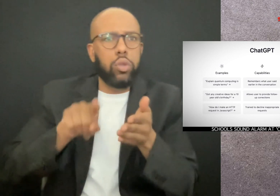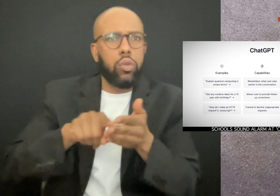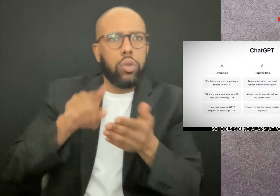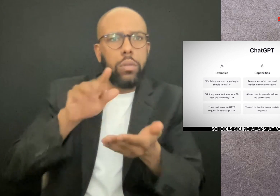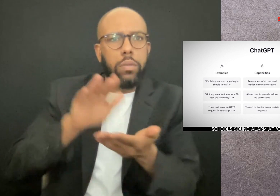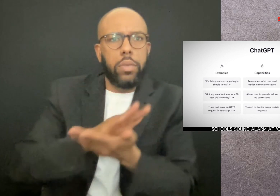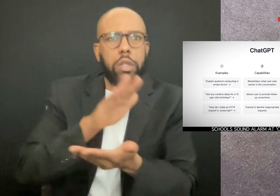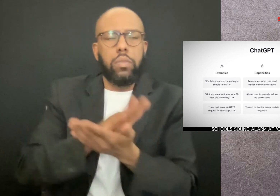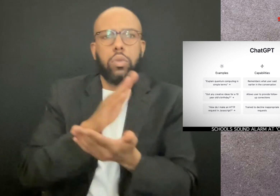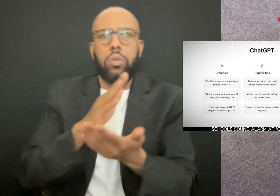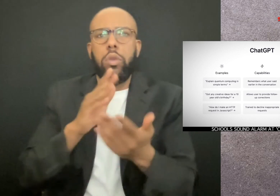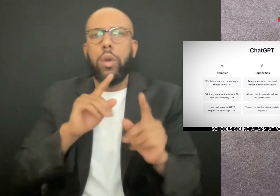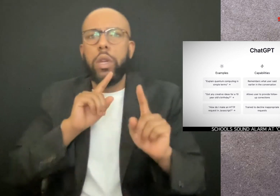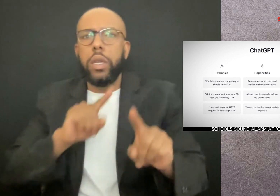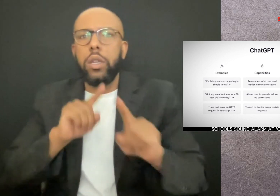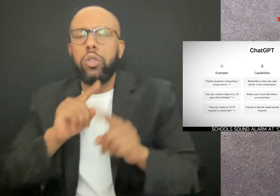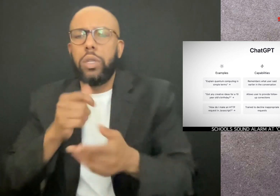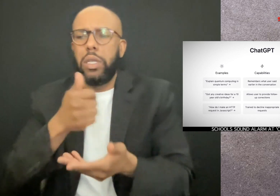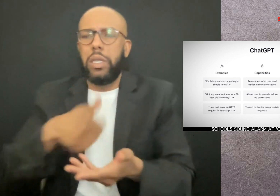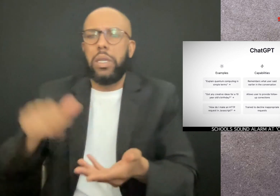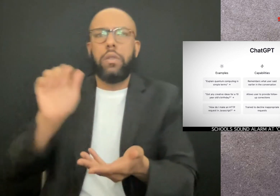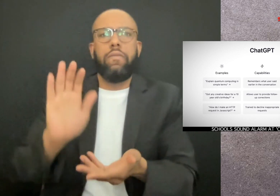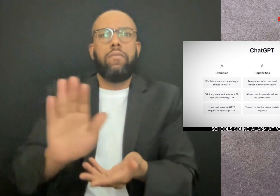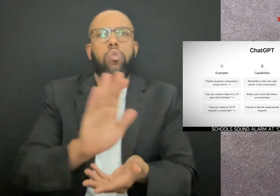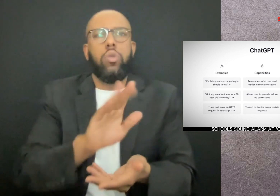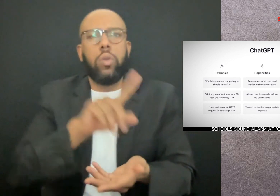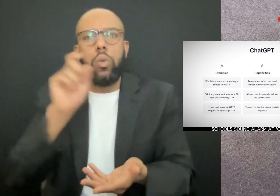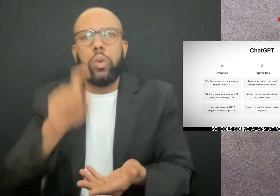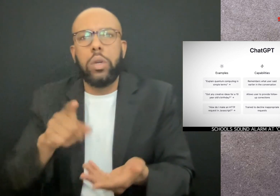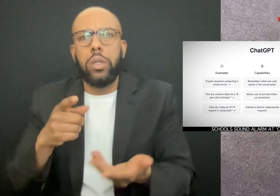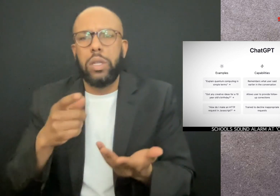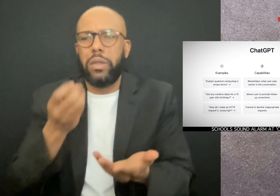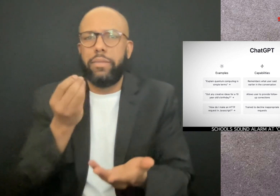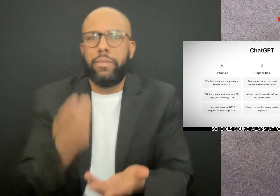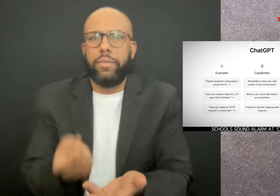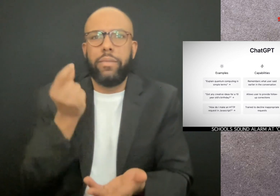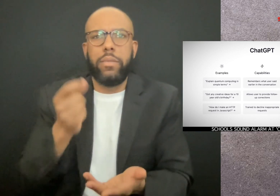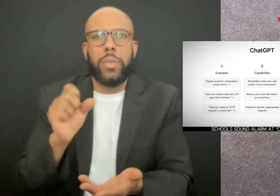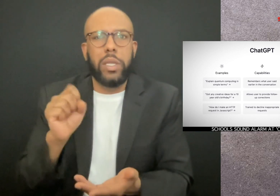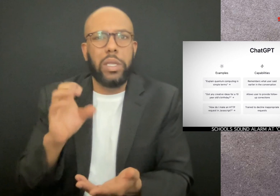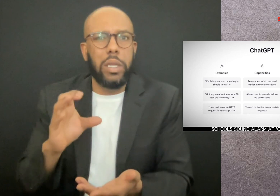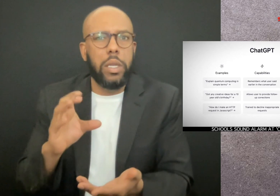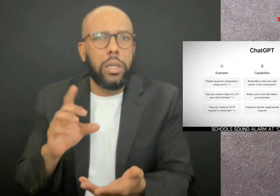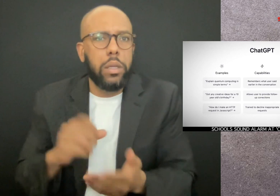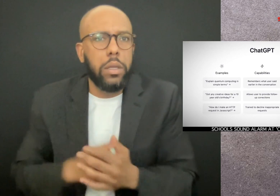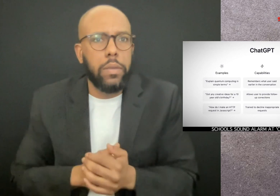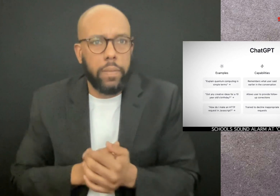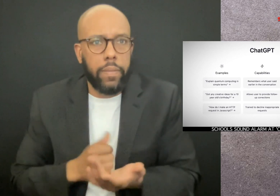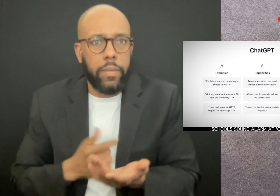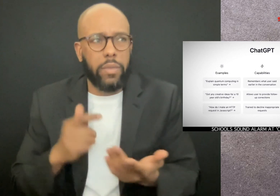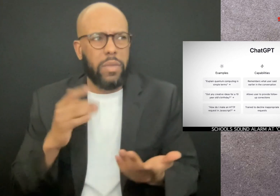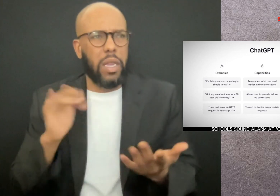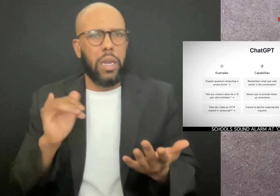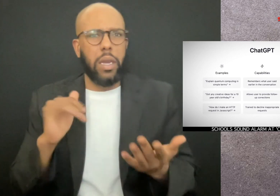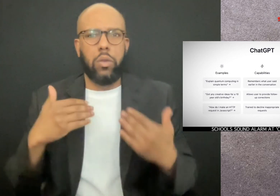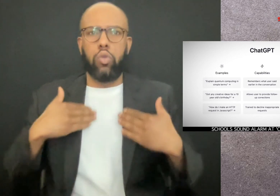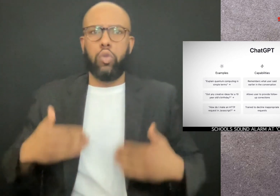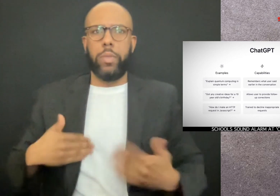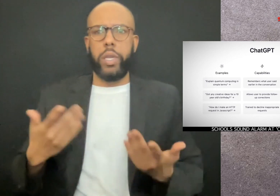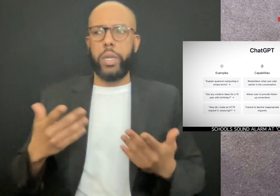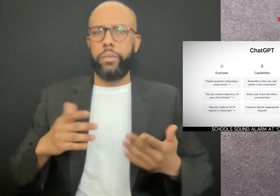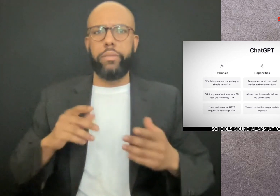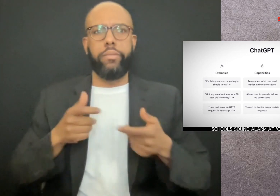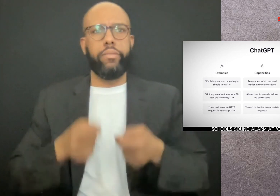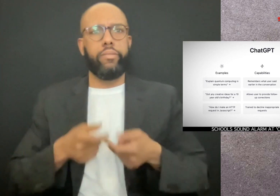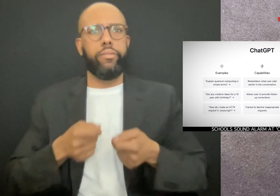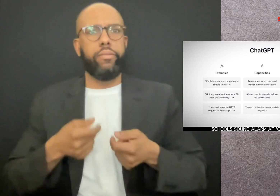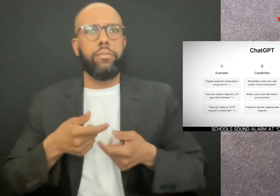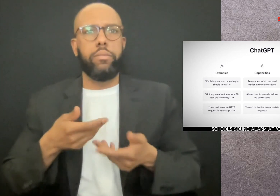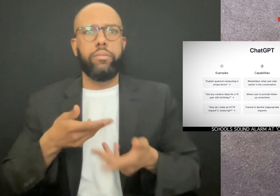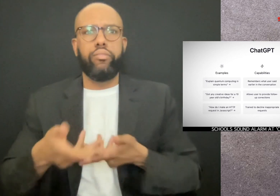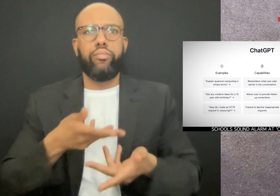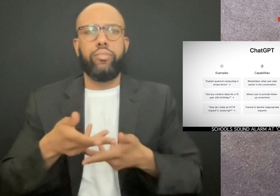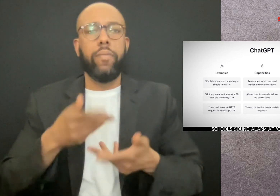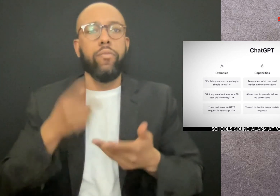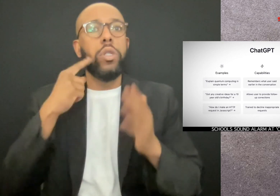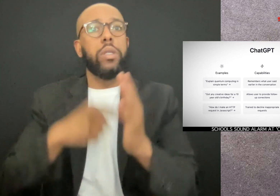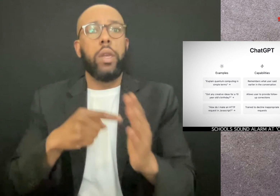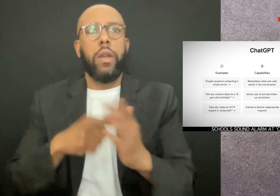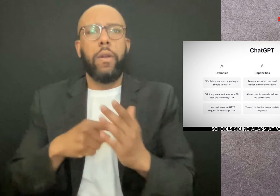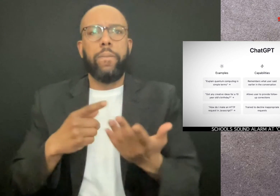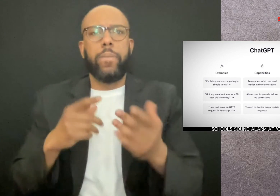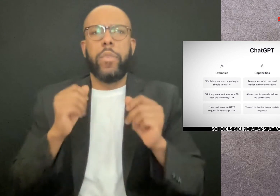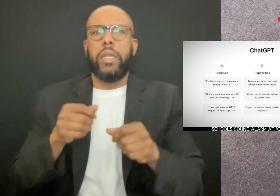can write research papers and answer almost any question in seconds in humanlike text for